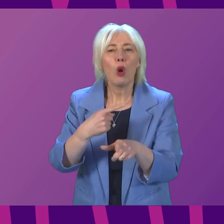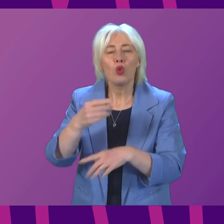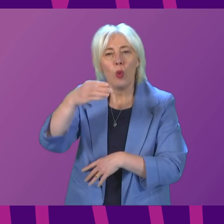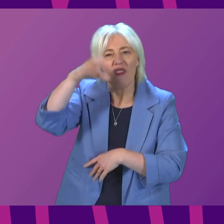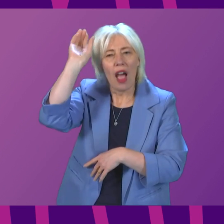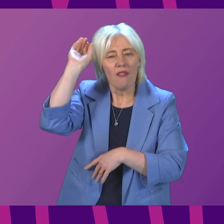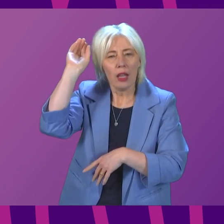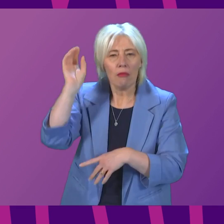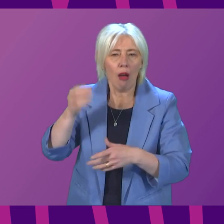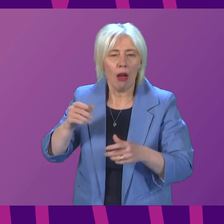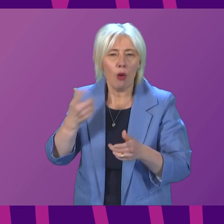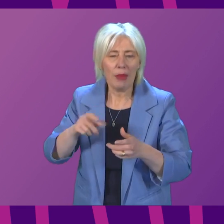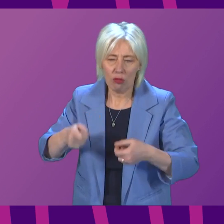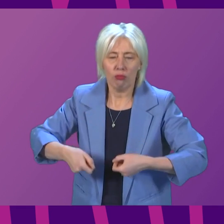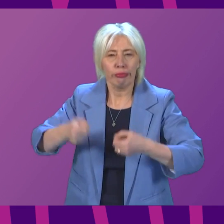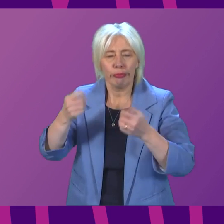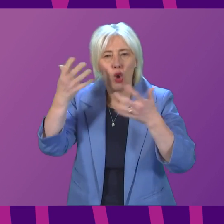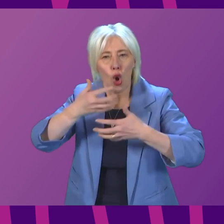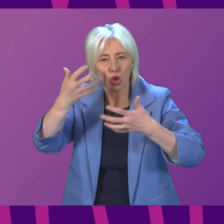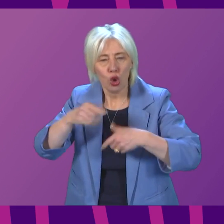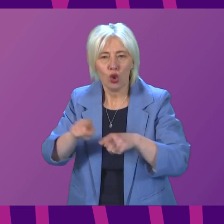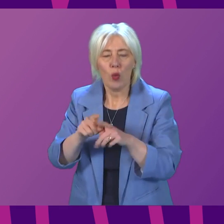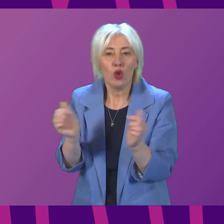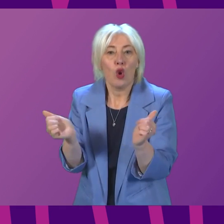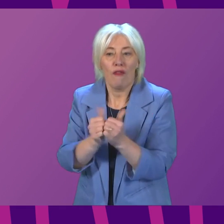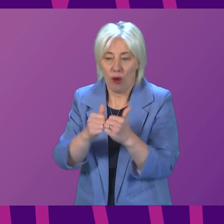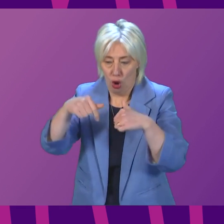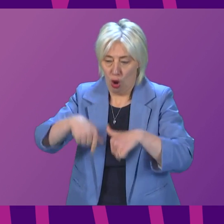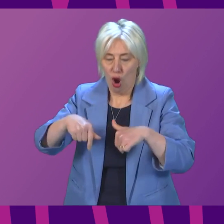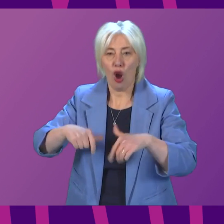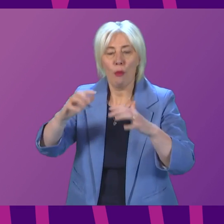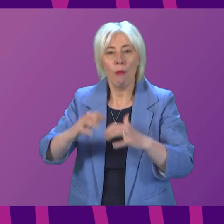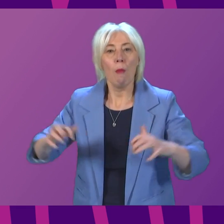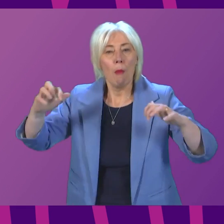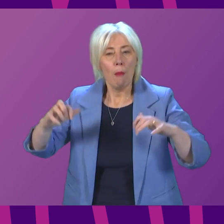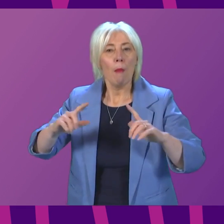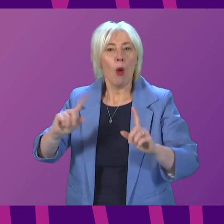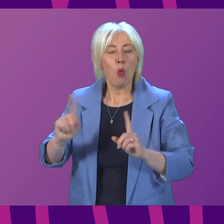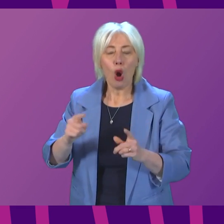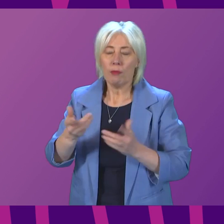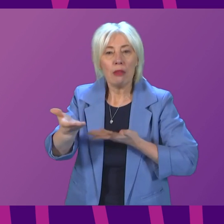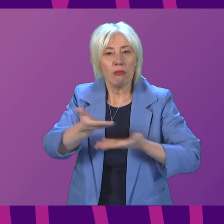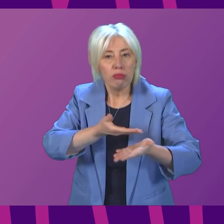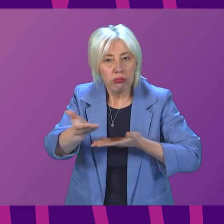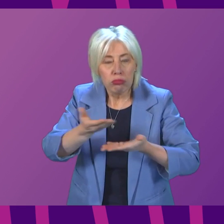who is raising concerns and to confirm to Parliament what discussions and consultations